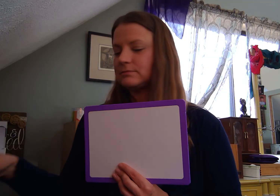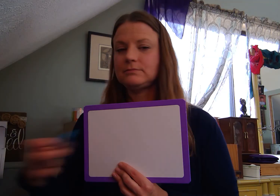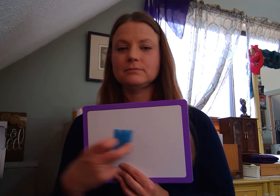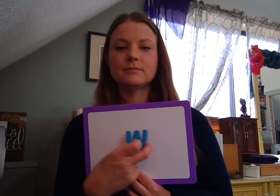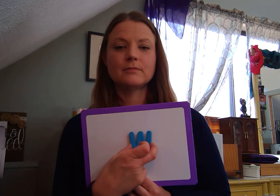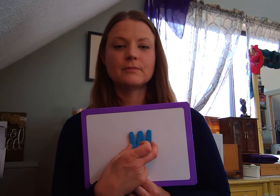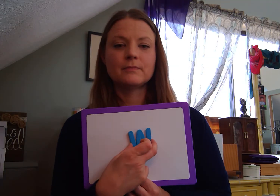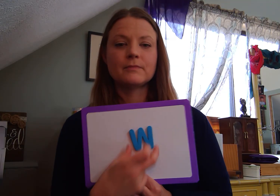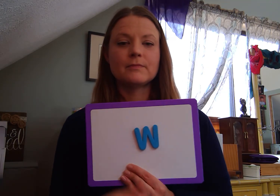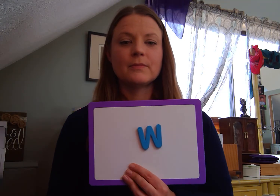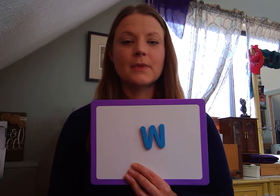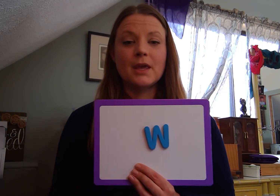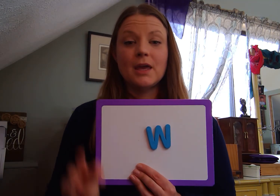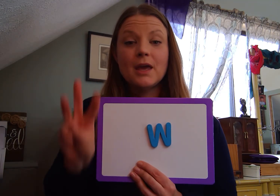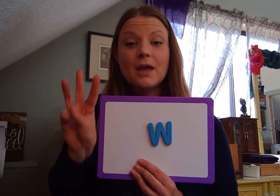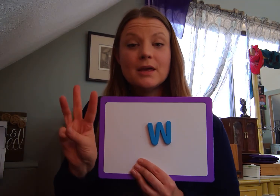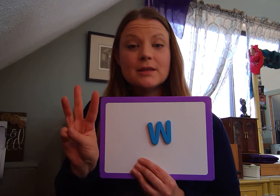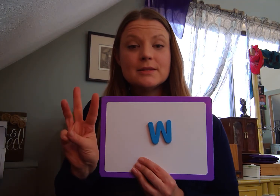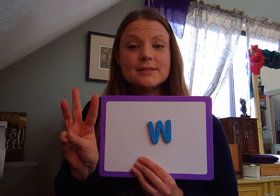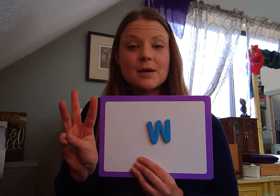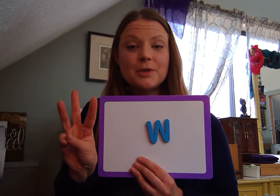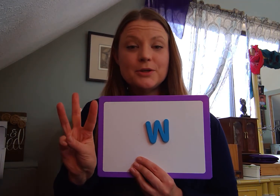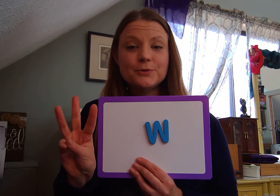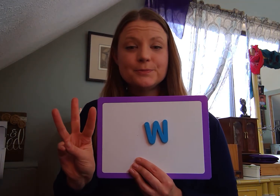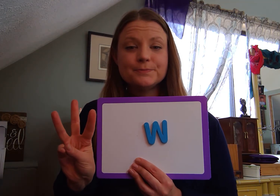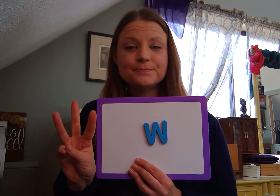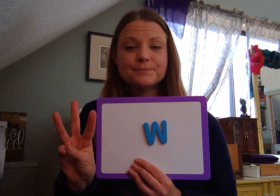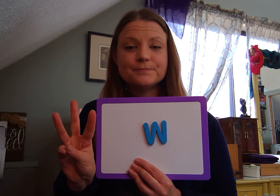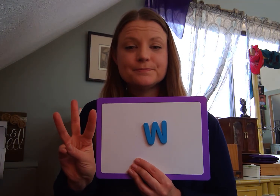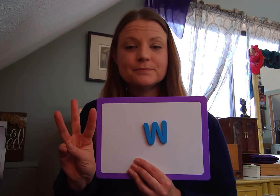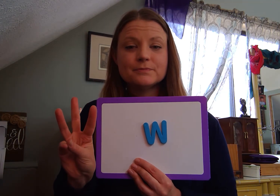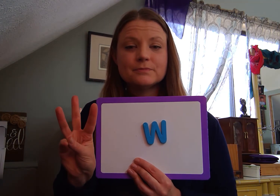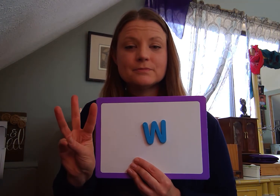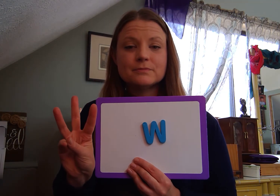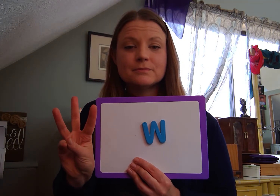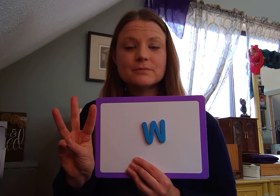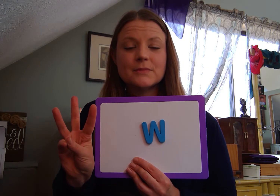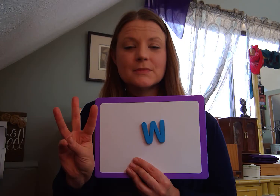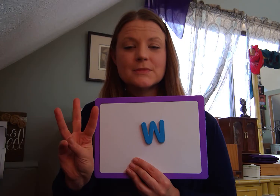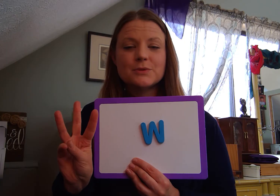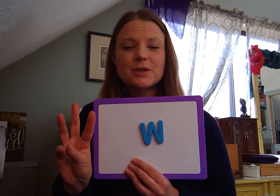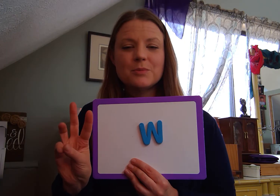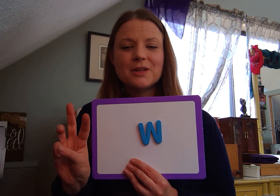"W"